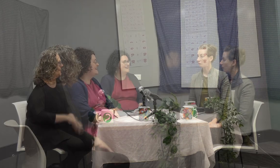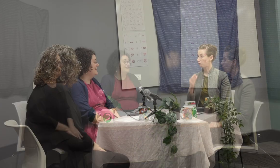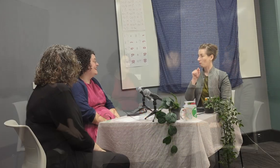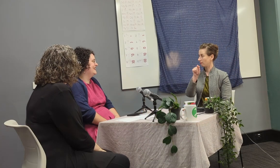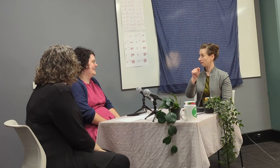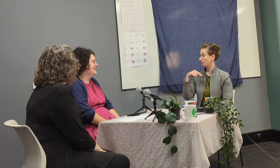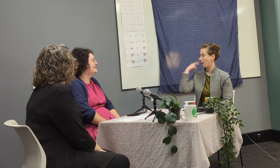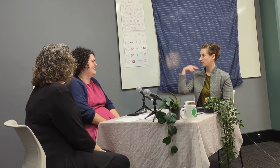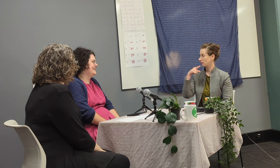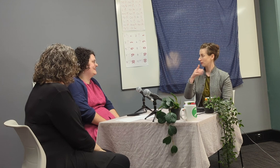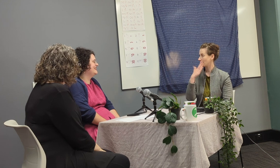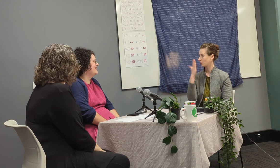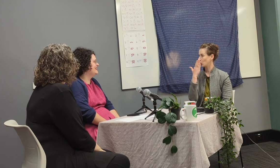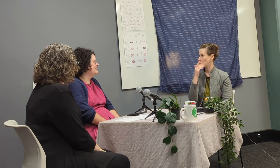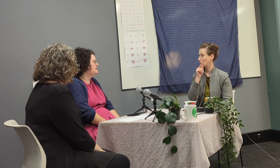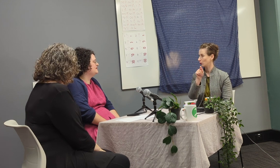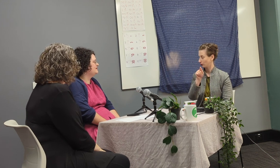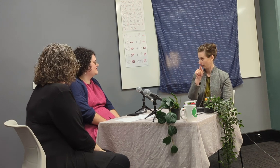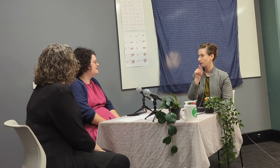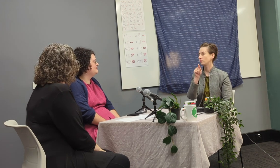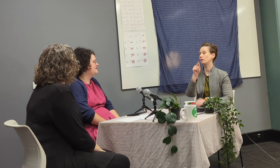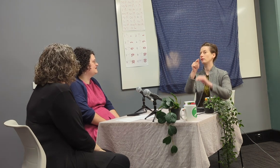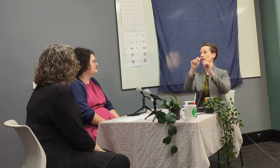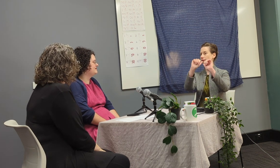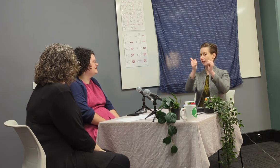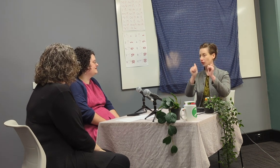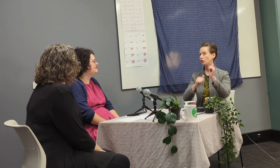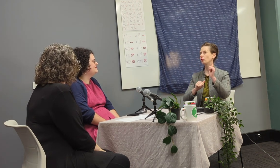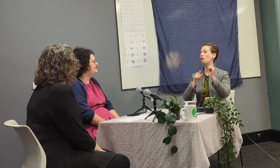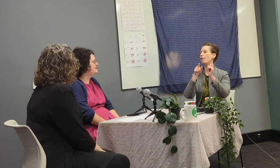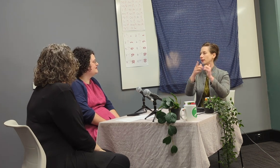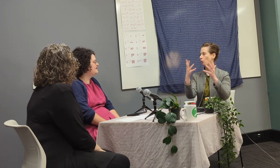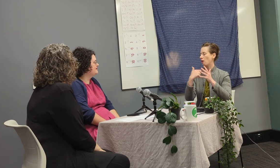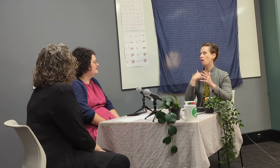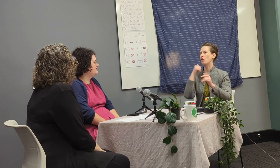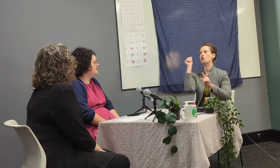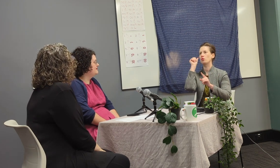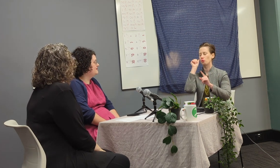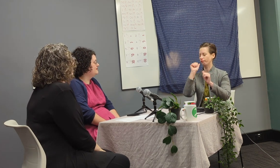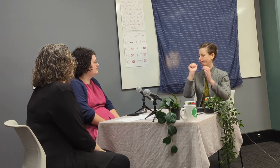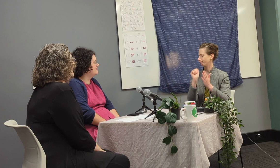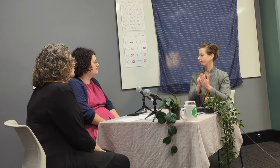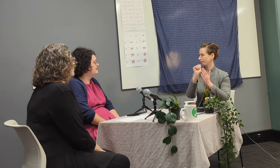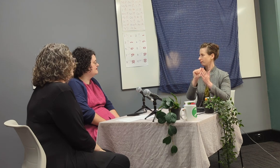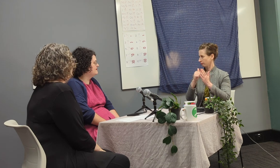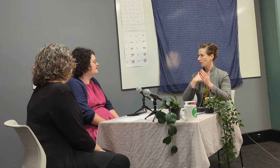H: Well, from that summer school in London where I knew that this was the right thing